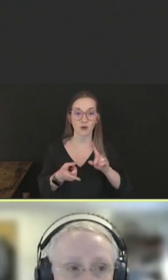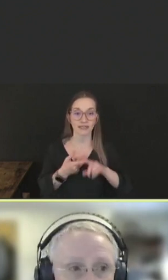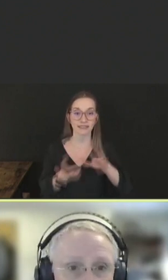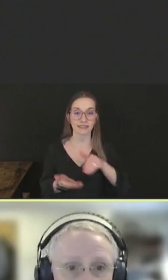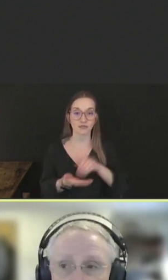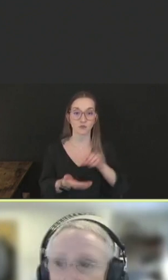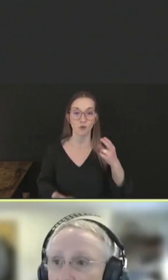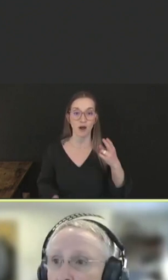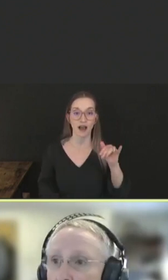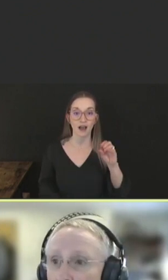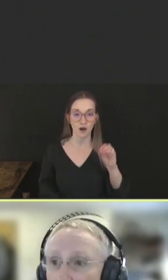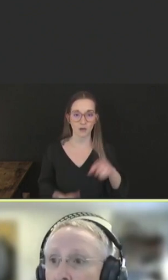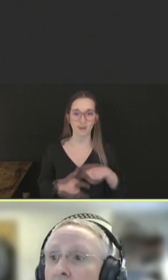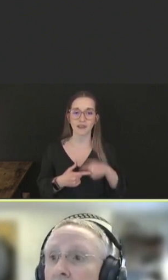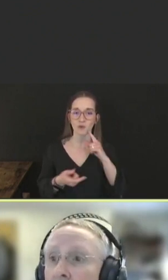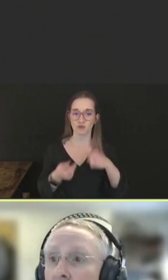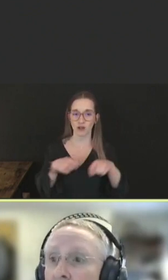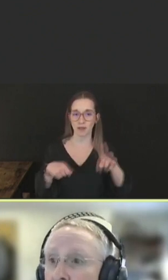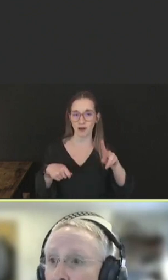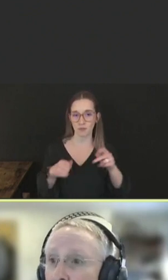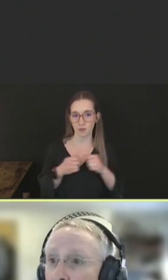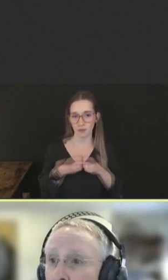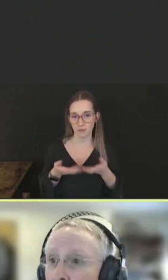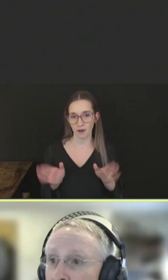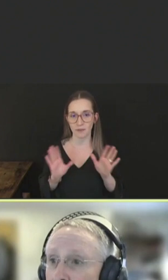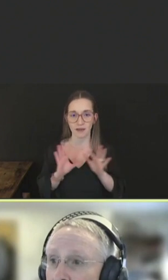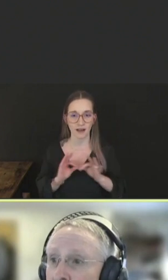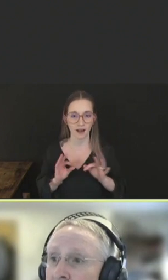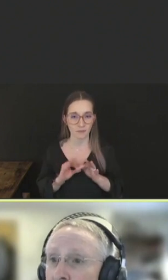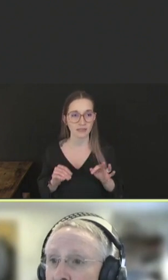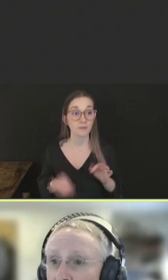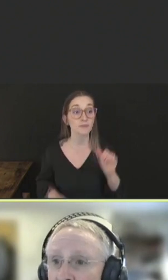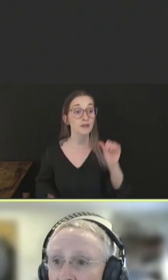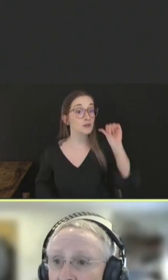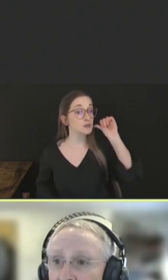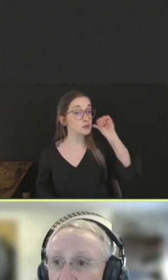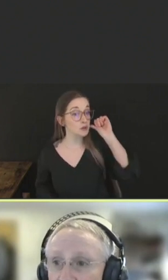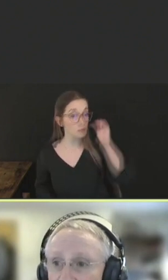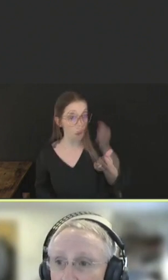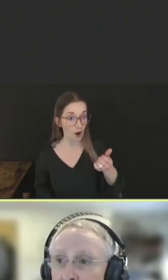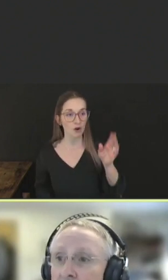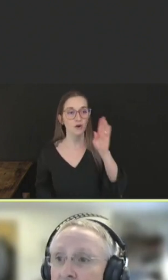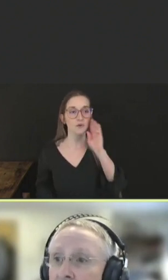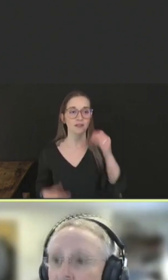Highlights for tomorrow, tomorrow we'll host panels focused on safety and accessibility of